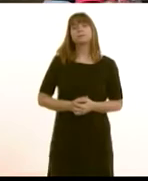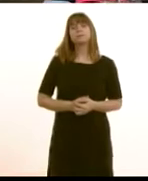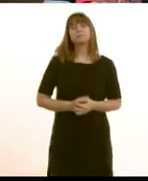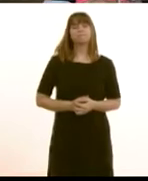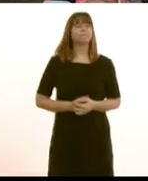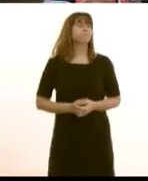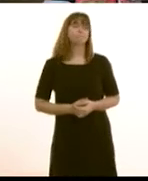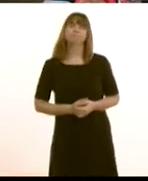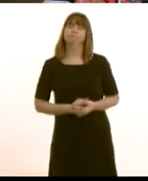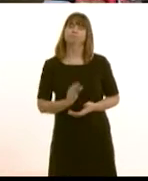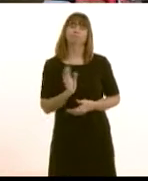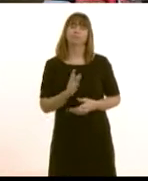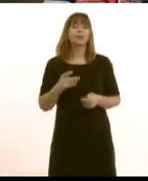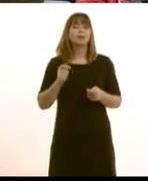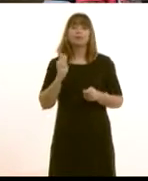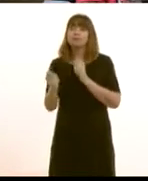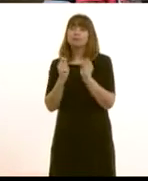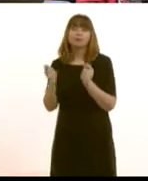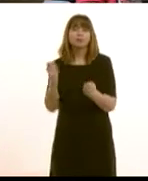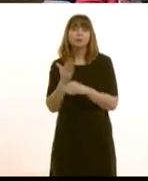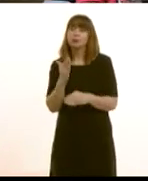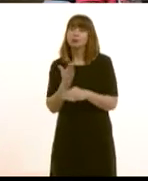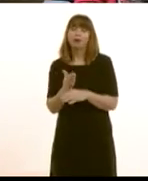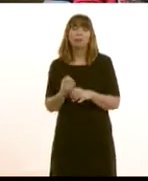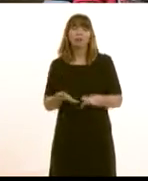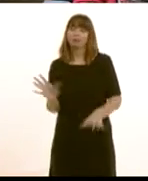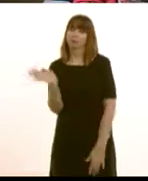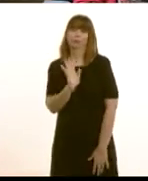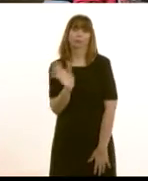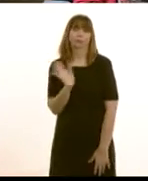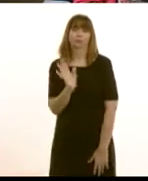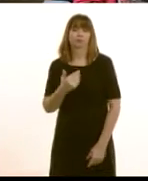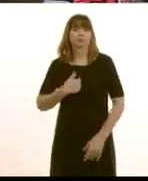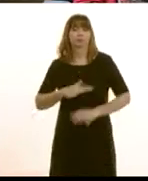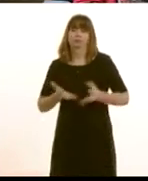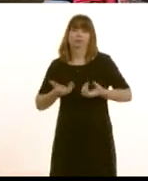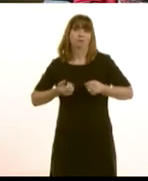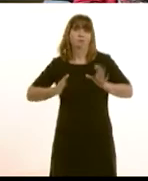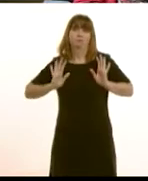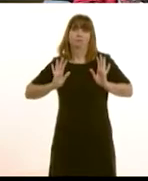to be any job lossesóany job lossesóas a result of what has been proposed. Universities